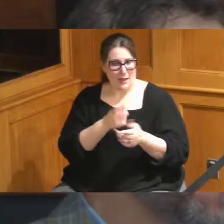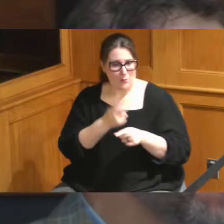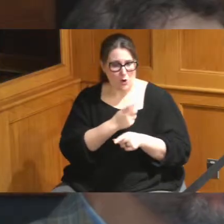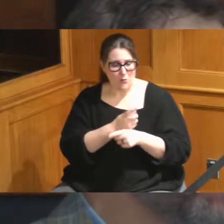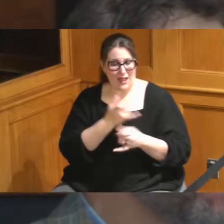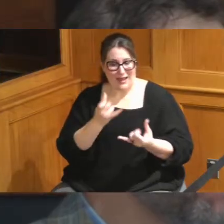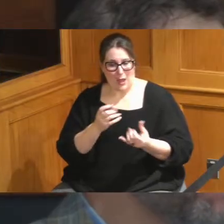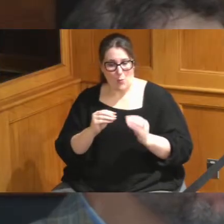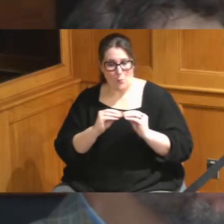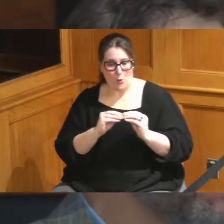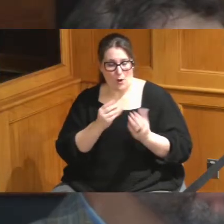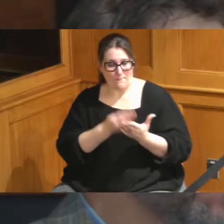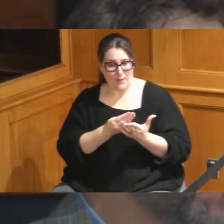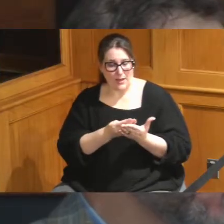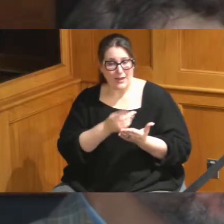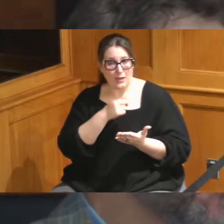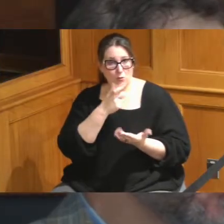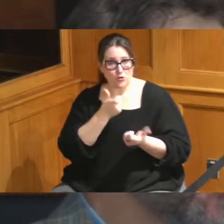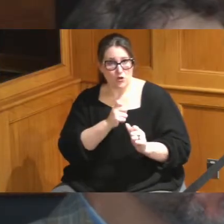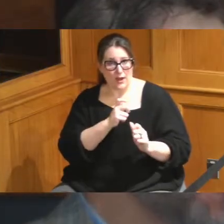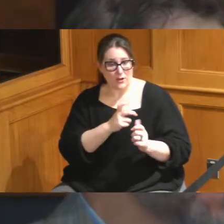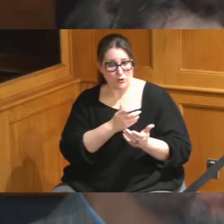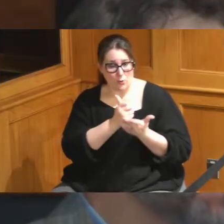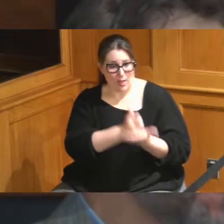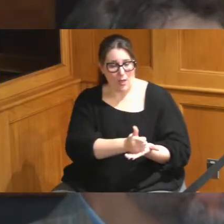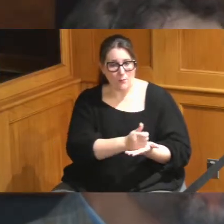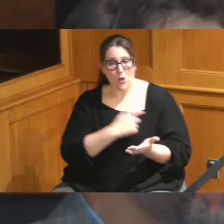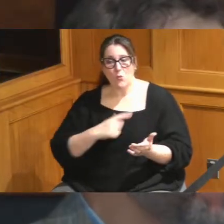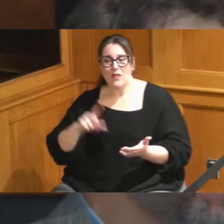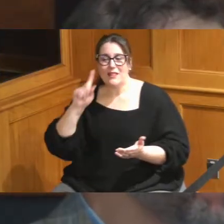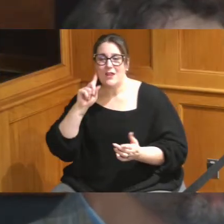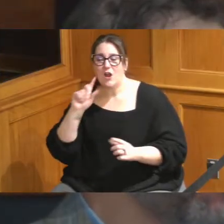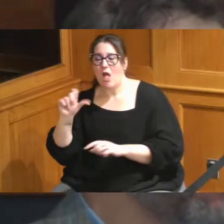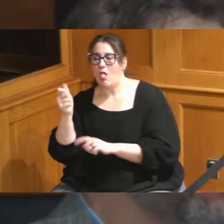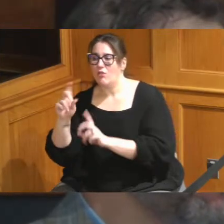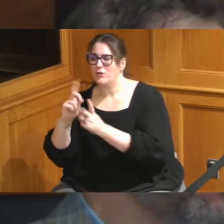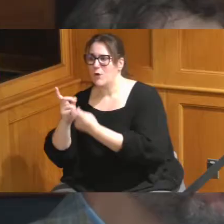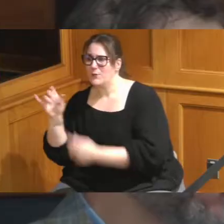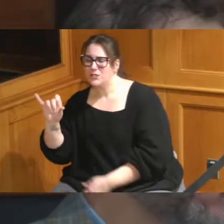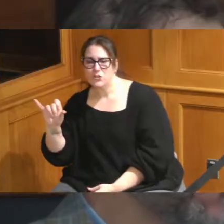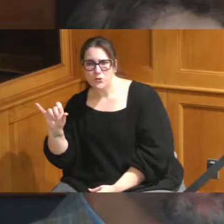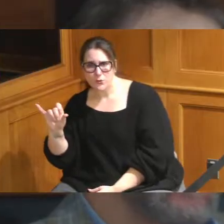because we're trying to help the veterans. We will hear from other departments because they got a